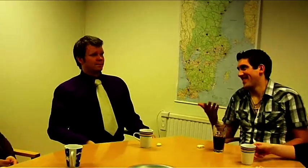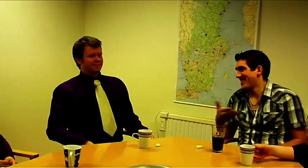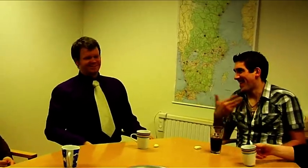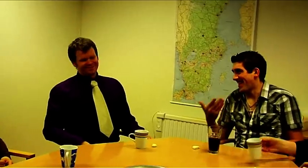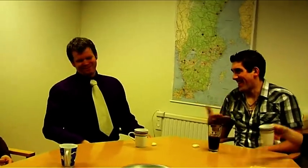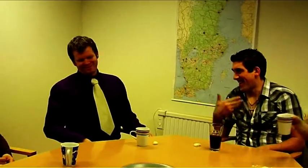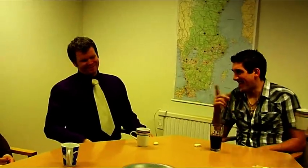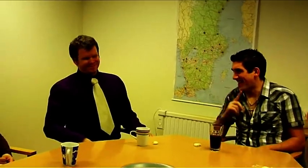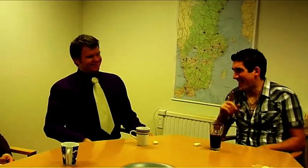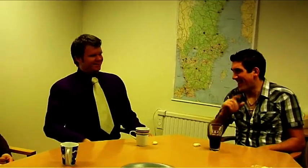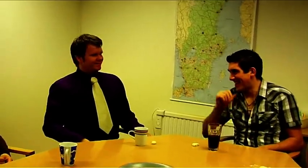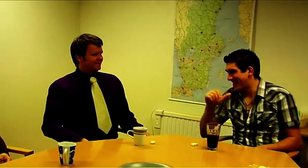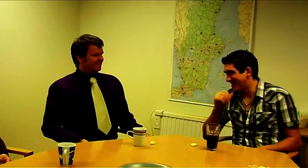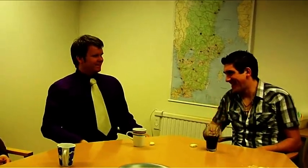Poor Anders.